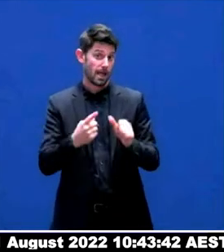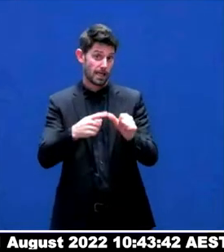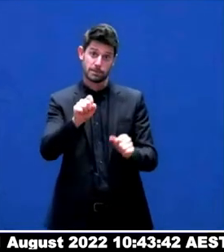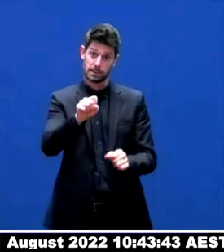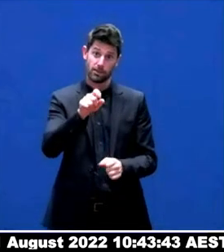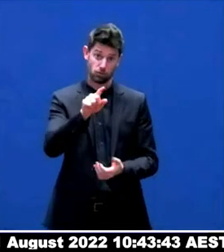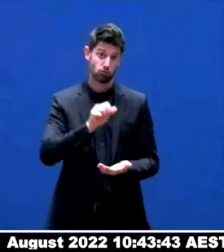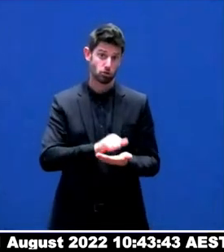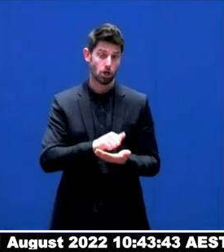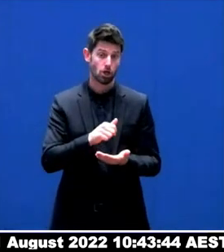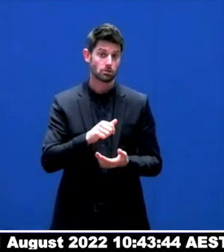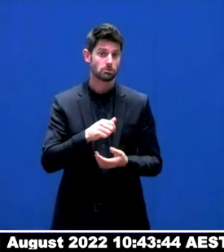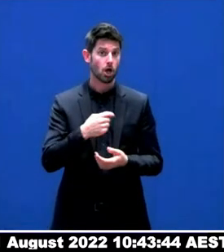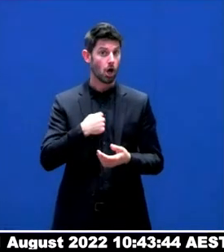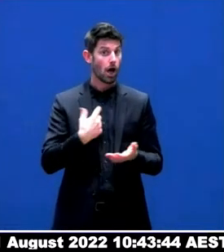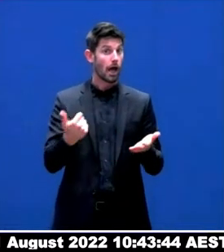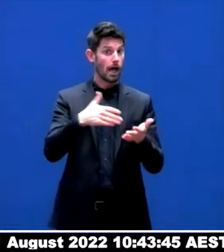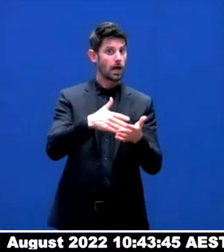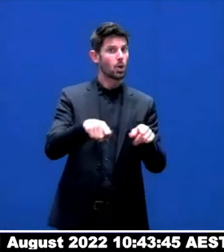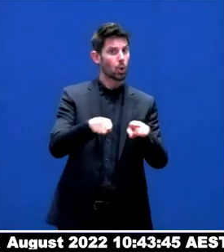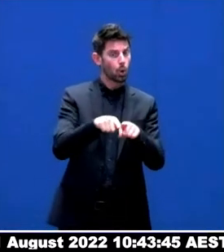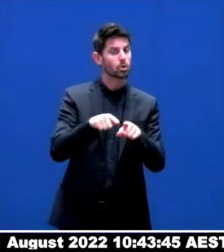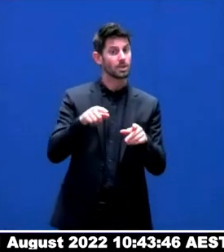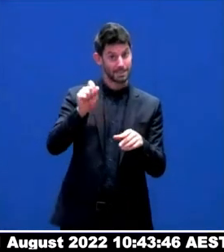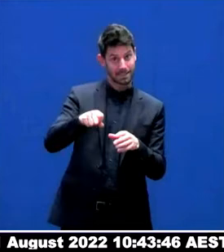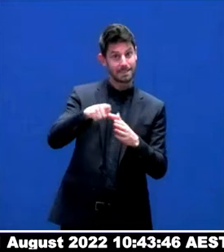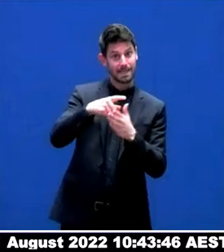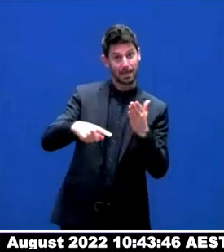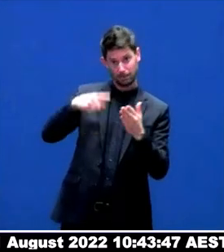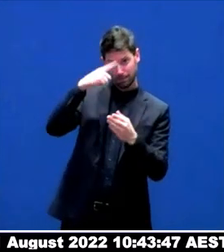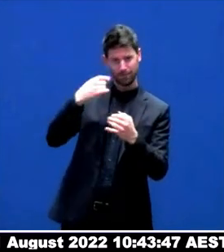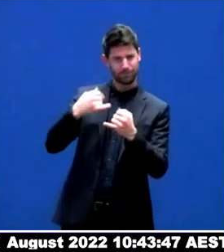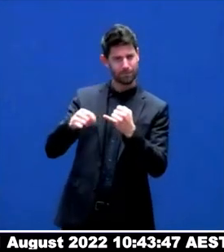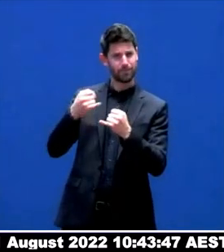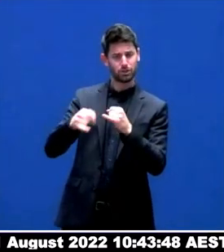that and say that it's such a diverse group across the disability sector that many of the